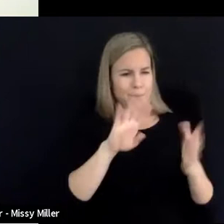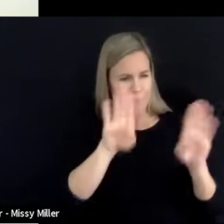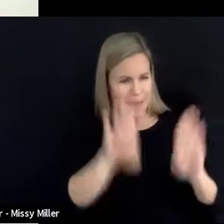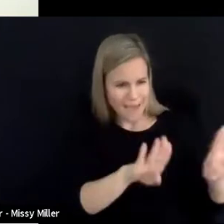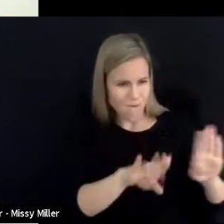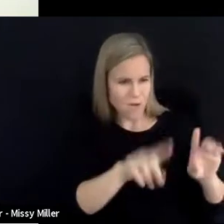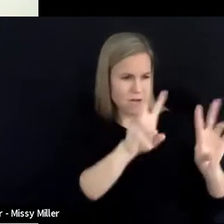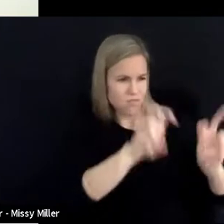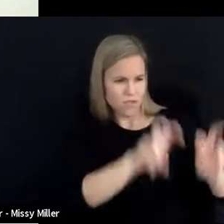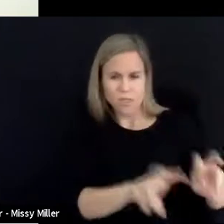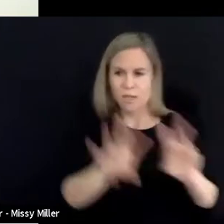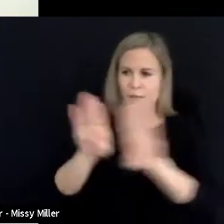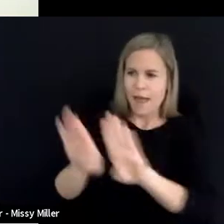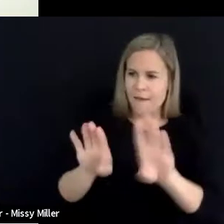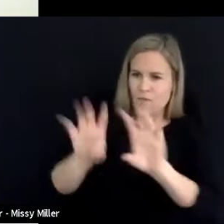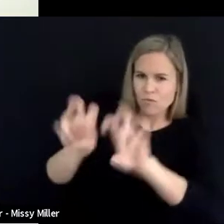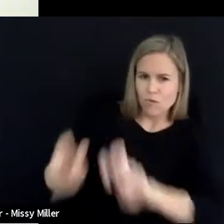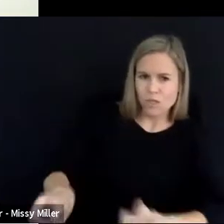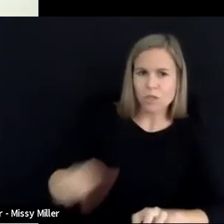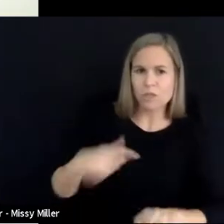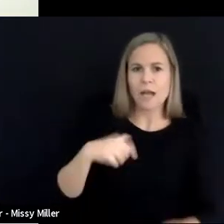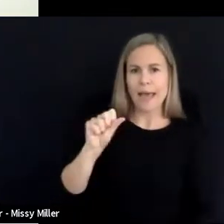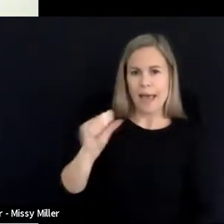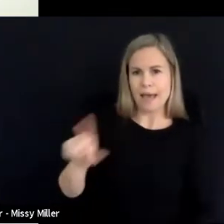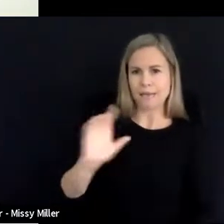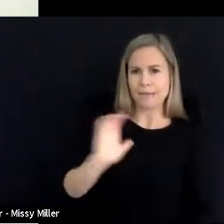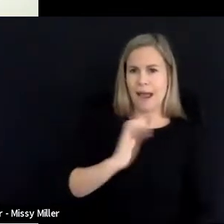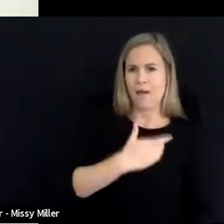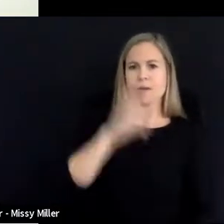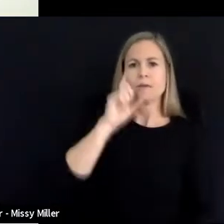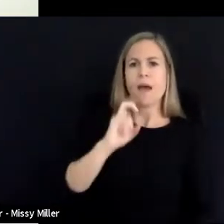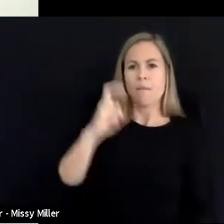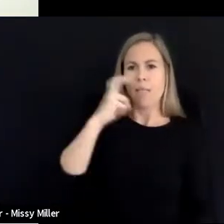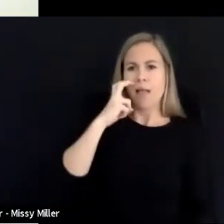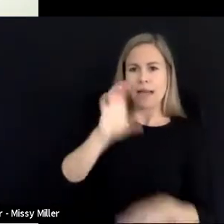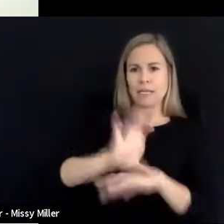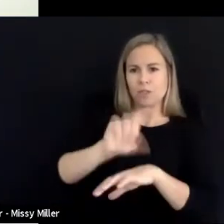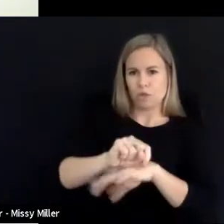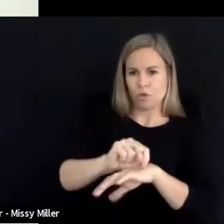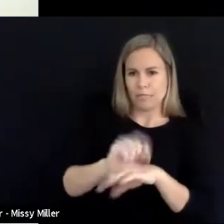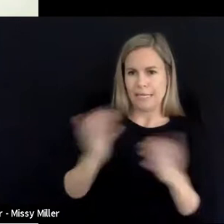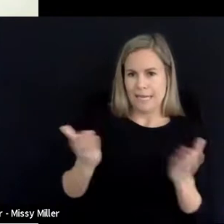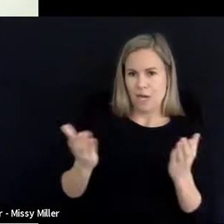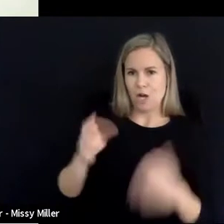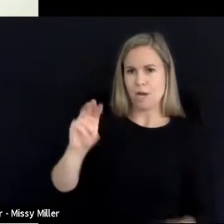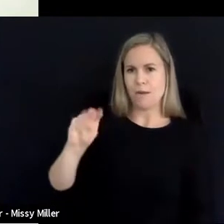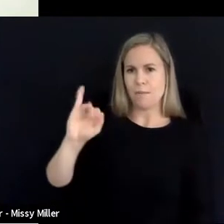who's our deaf-blind consultant here in Michigan. I said, "Beth, get me a list of common deaf-blind behaviors."